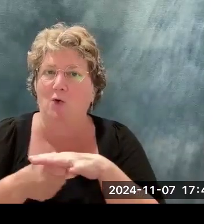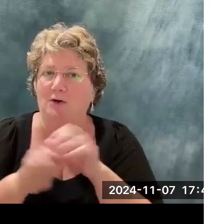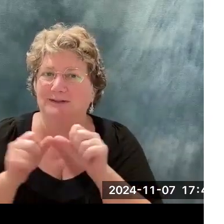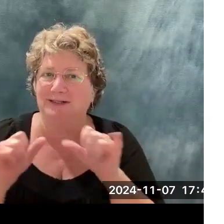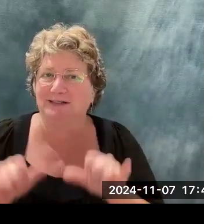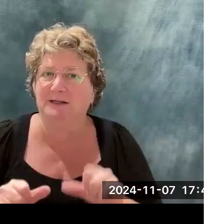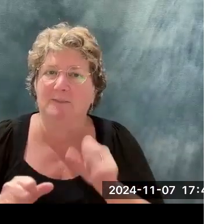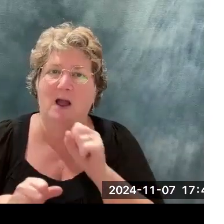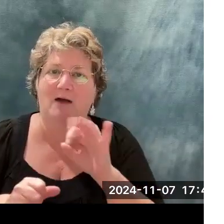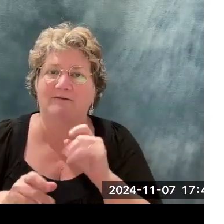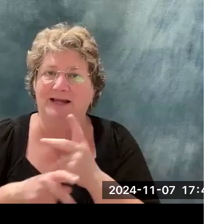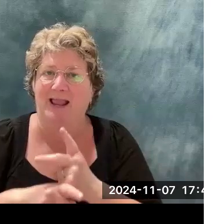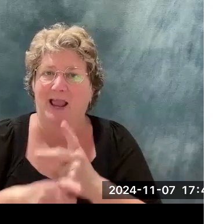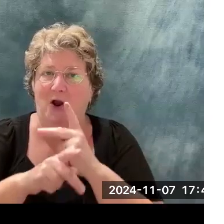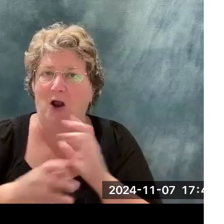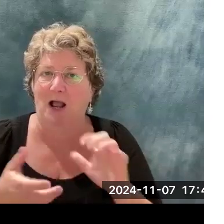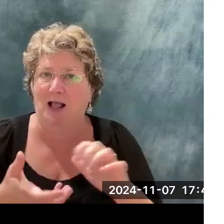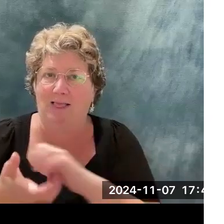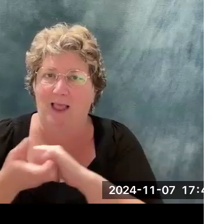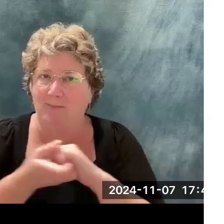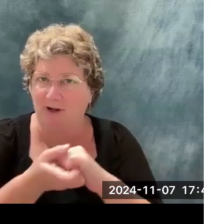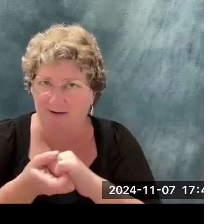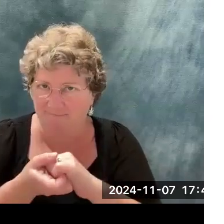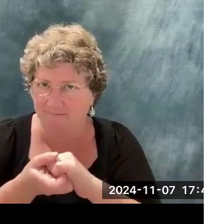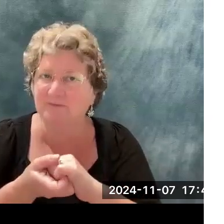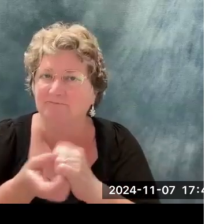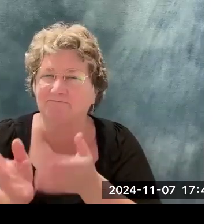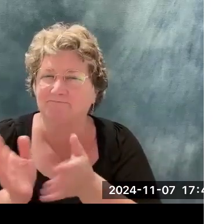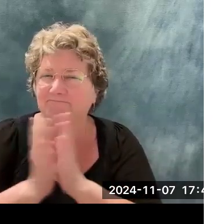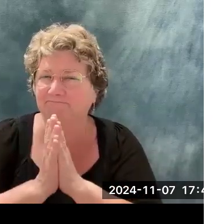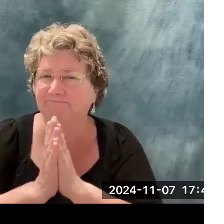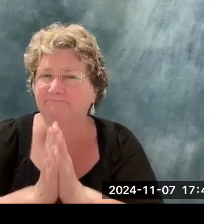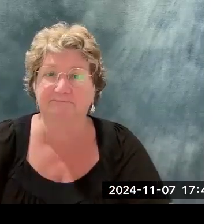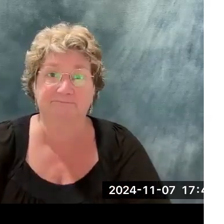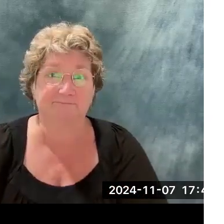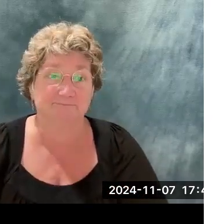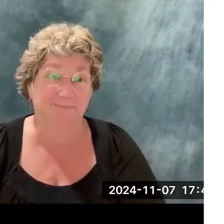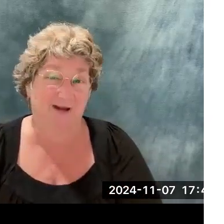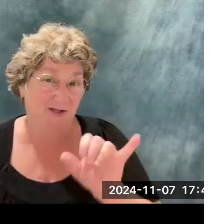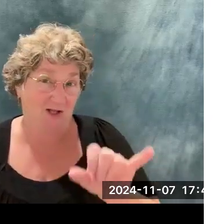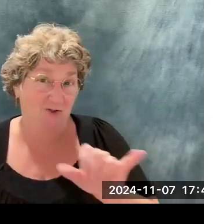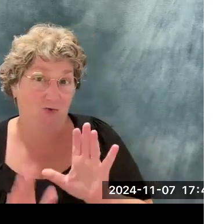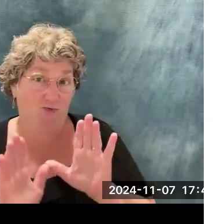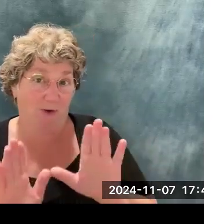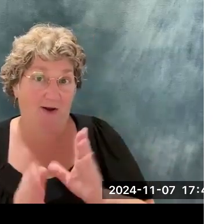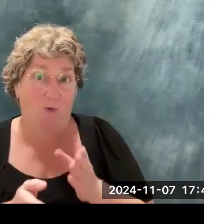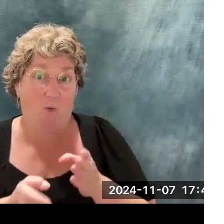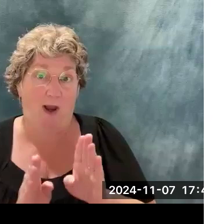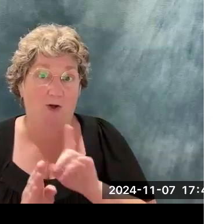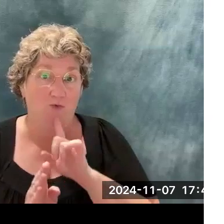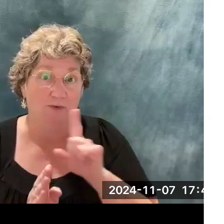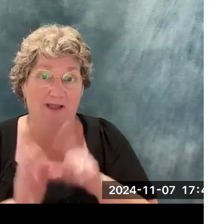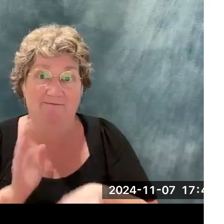So it's a great way to really connect with other adults who might be going through the same things you are in terms of supporting our young people.